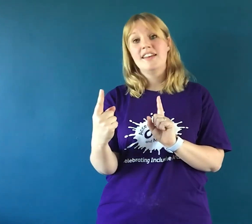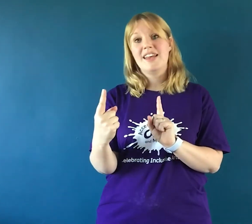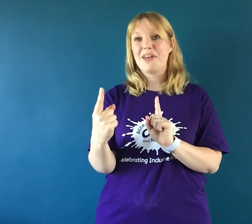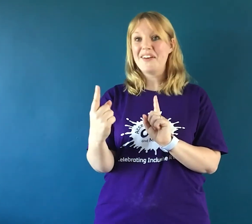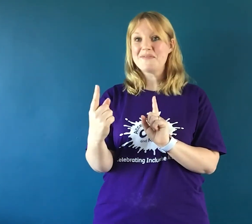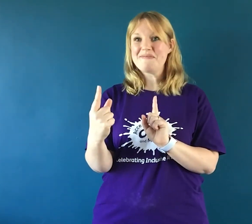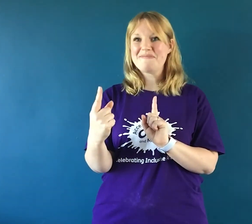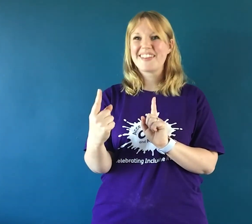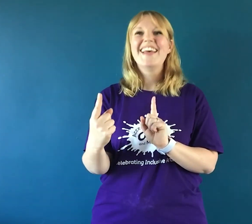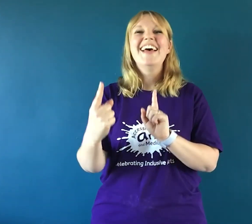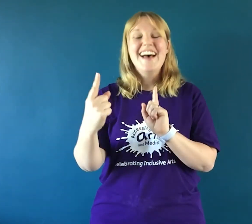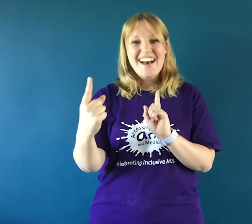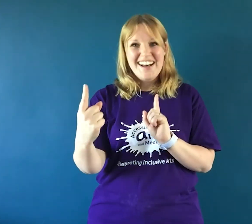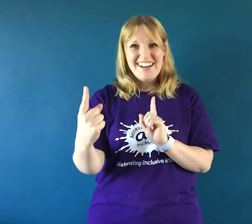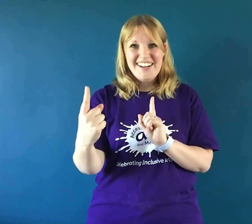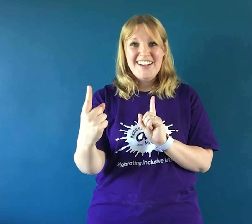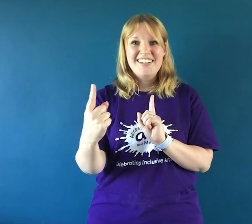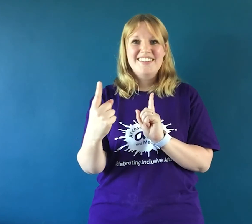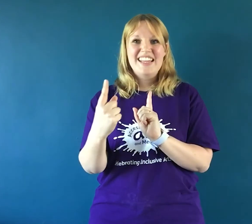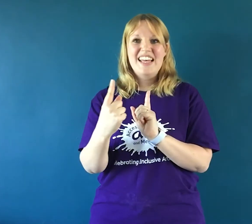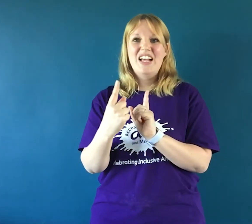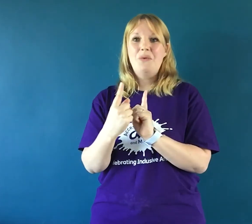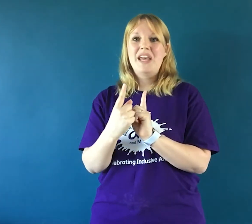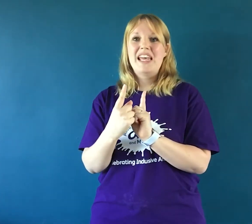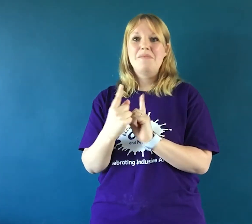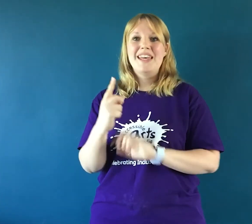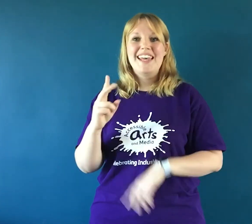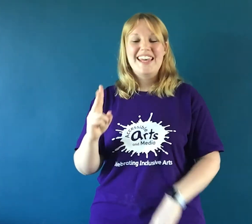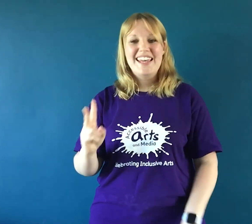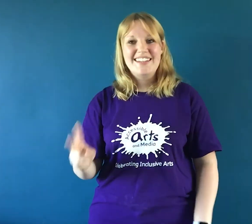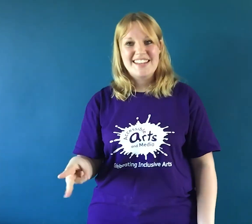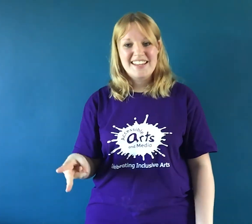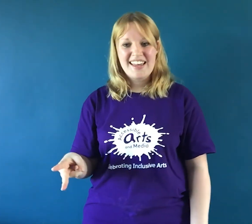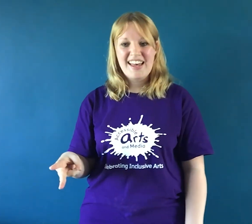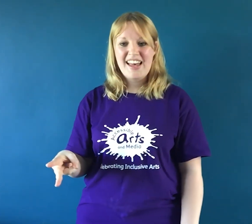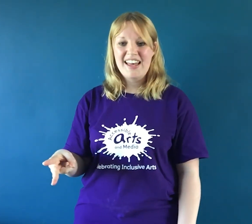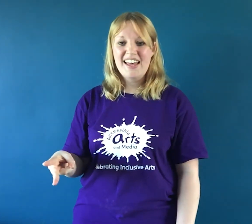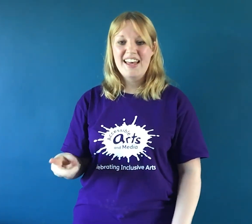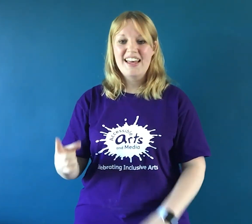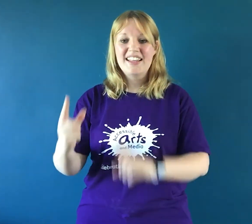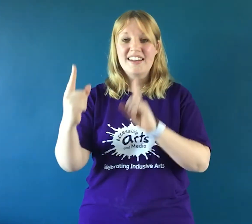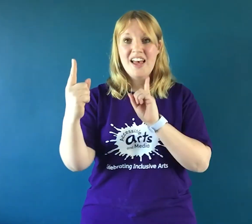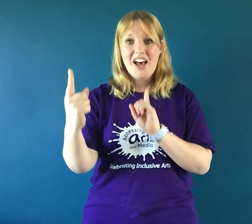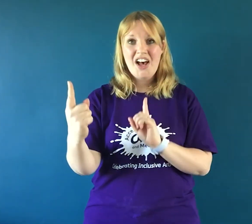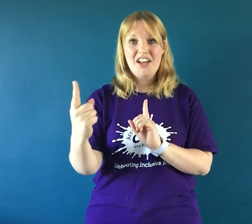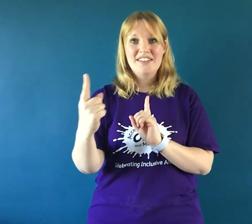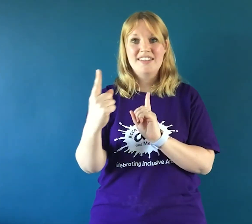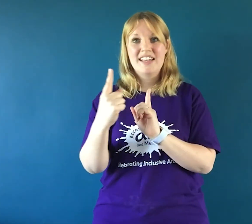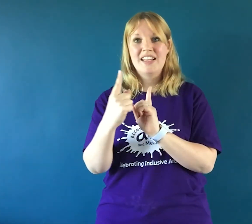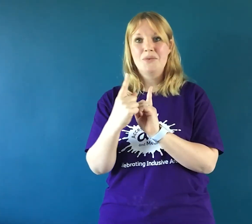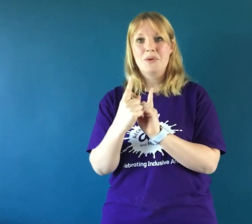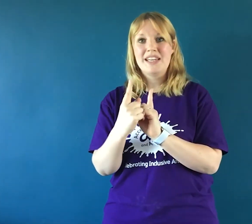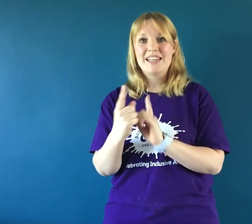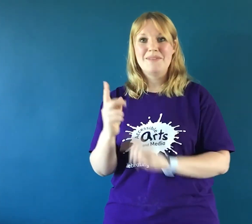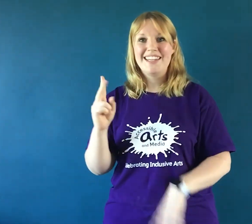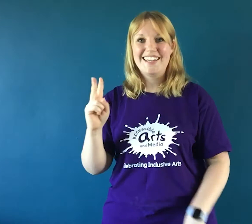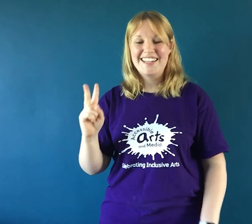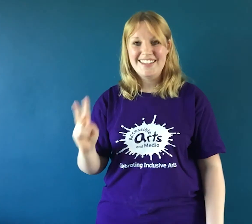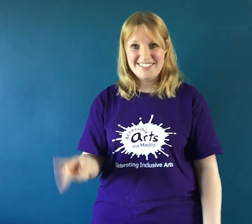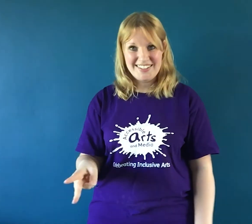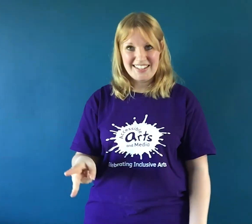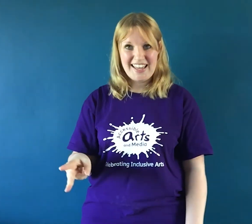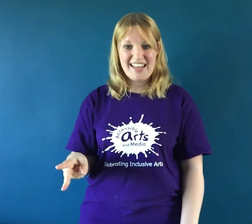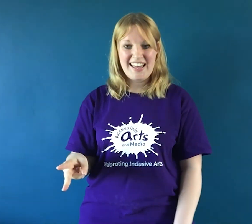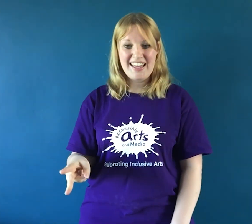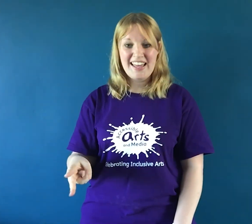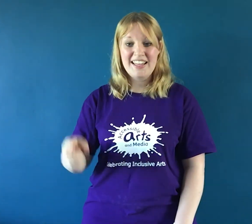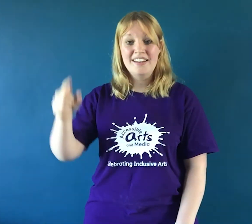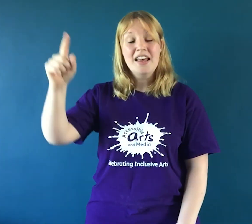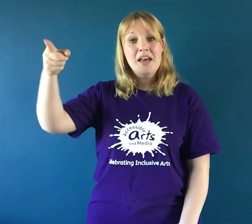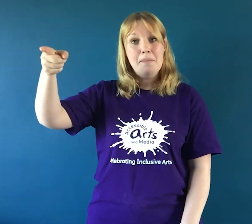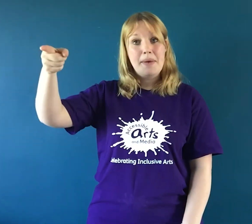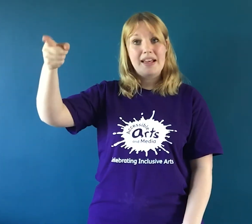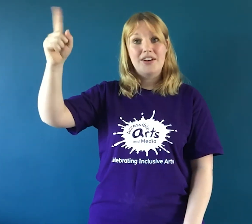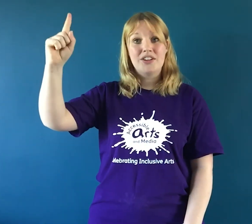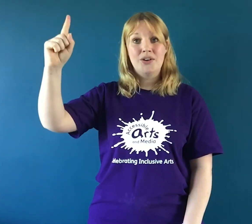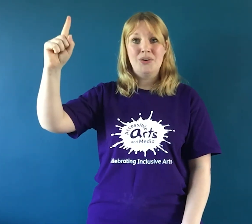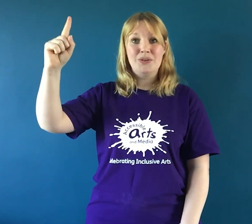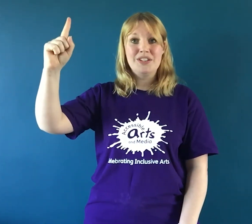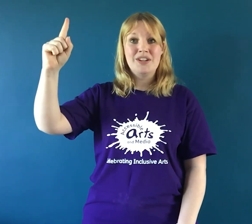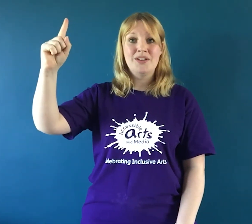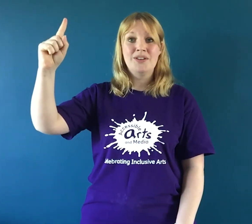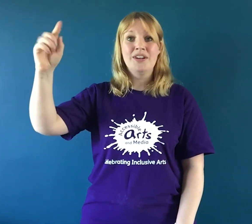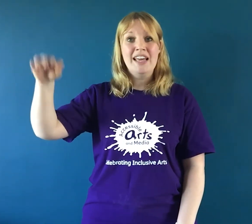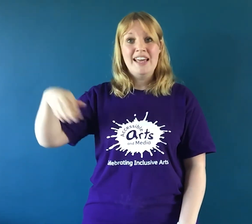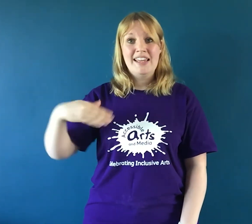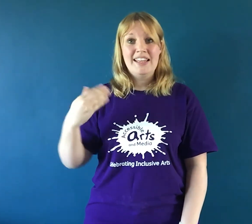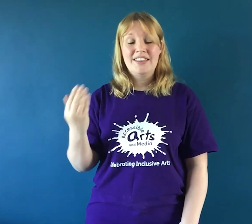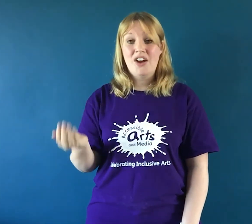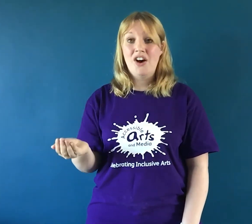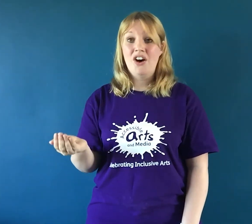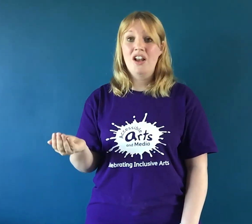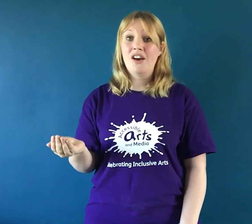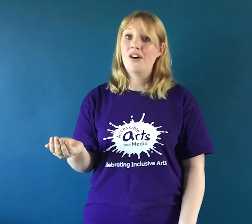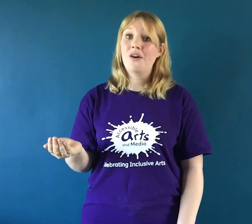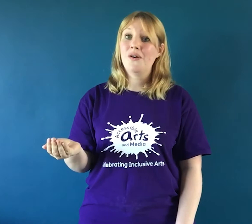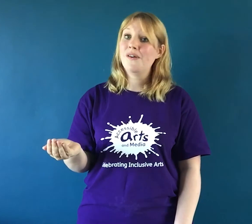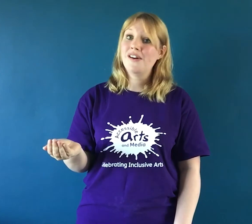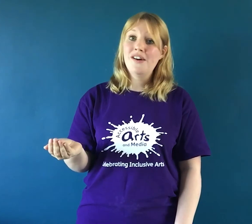Here we go. Until we meet again, until we meet again. May God hold you in the hollow